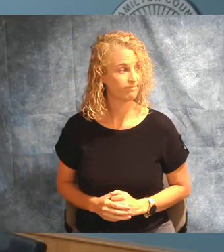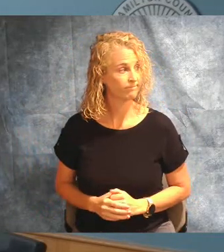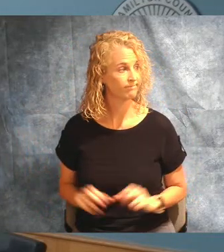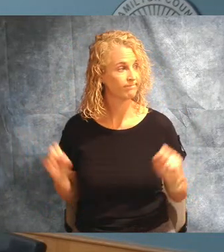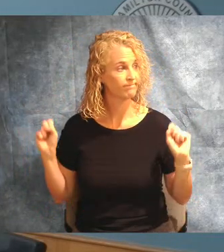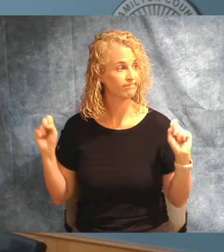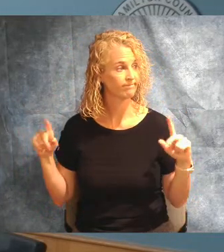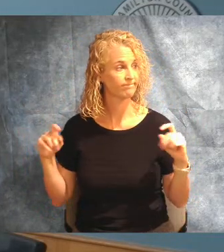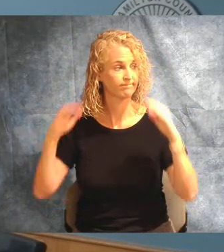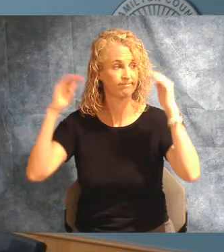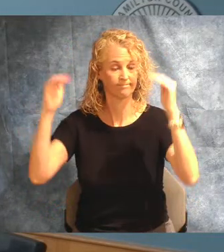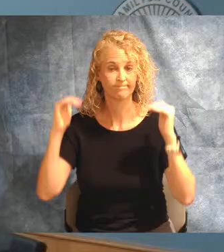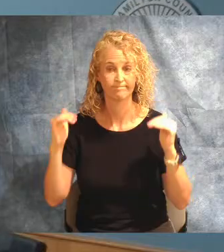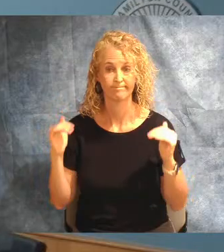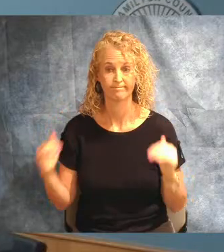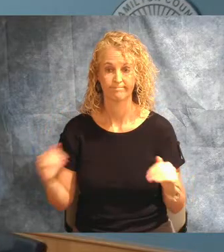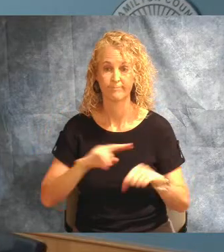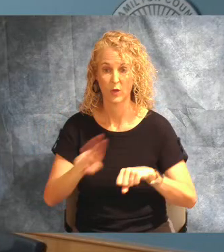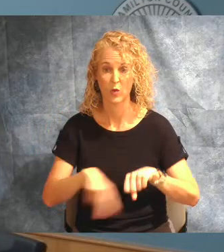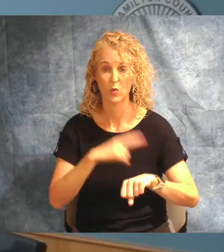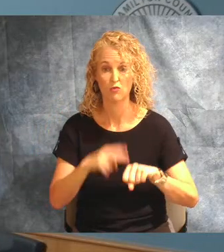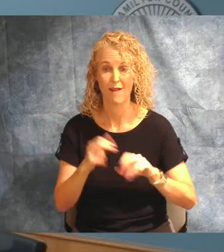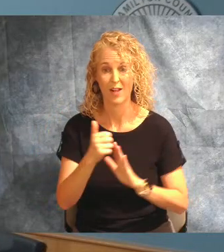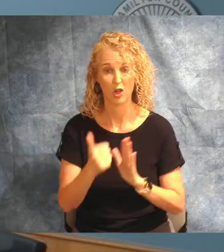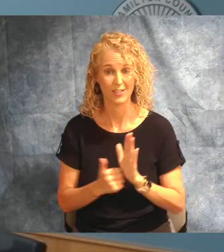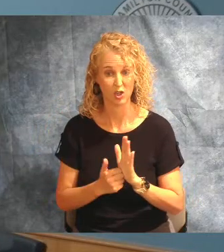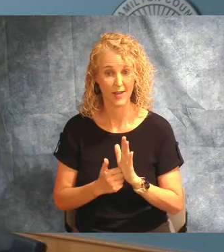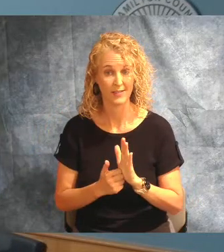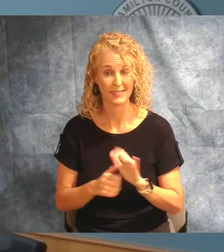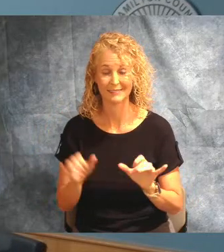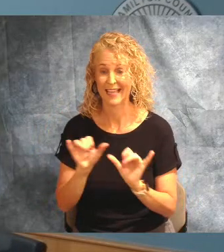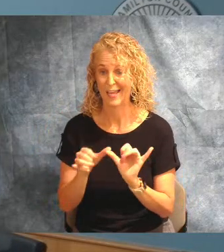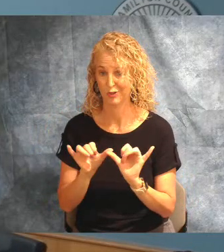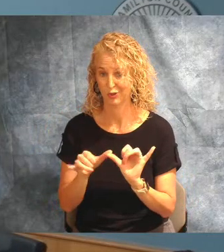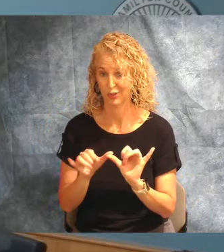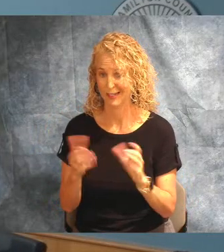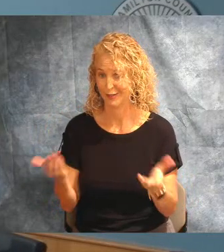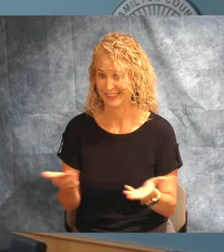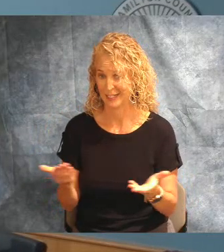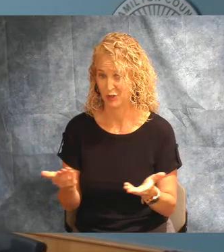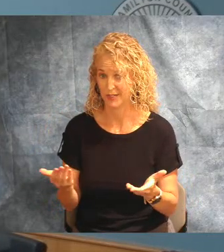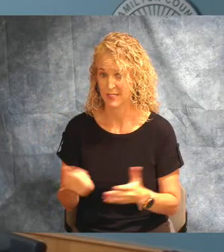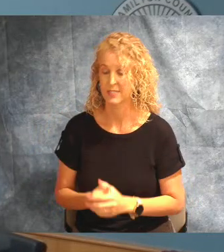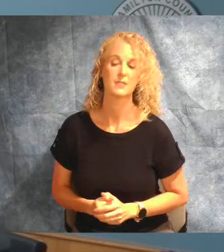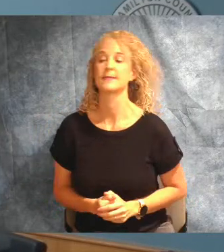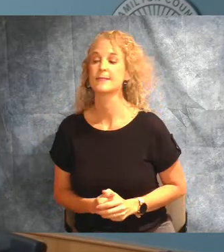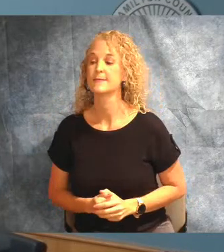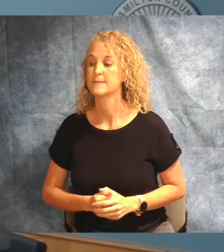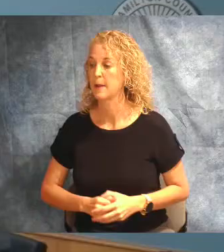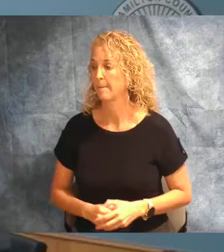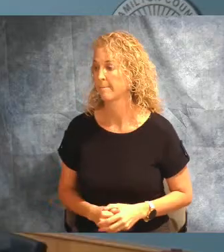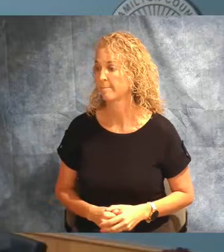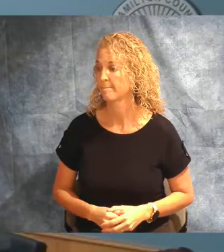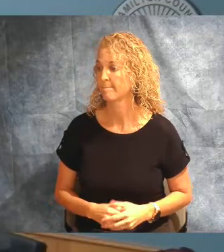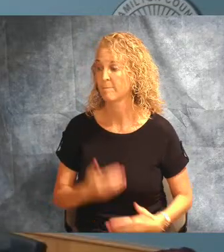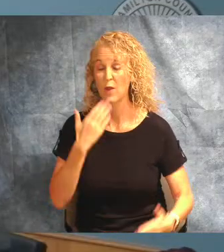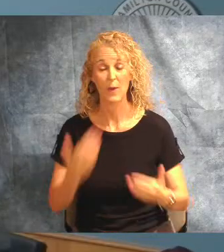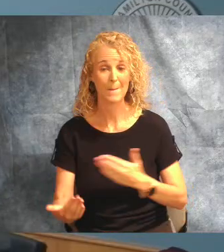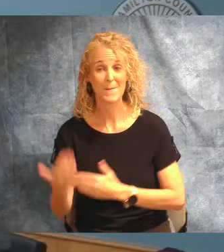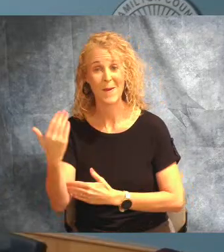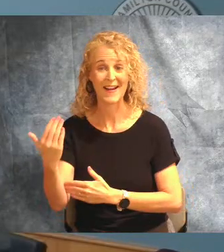move right along to our reg regular agenda item. Our Engineers here. Good morning. Good morning.